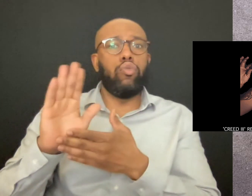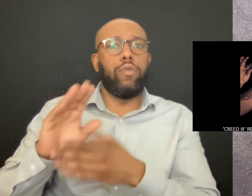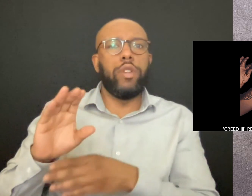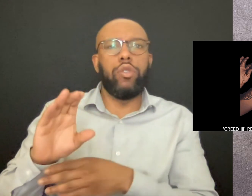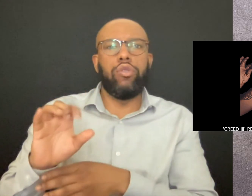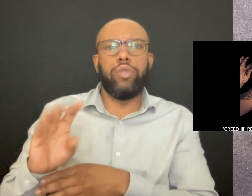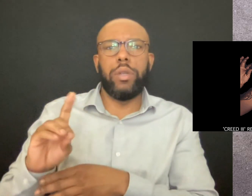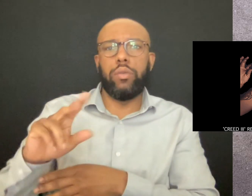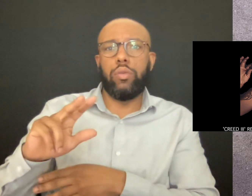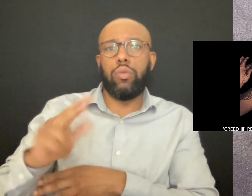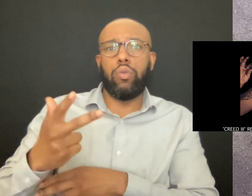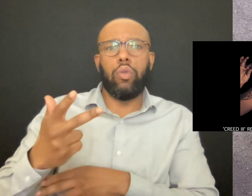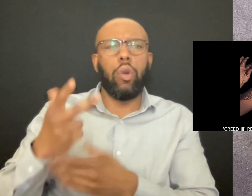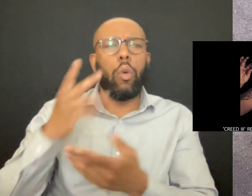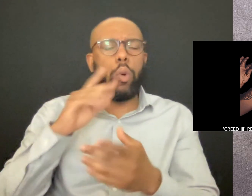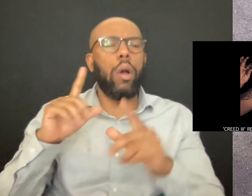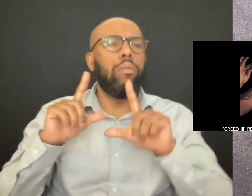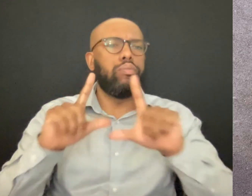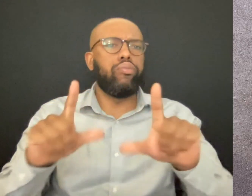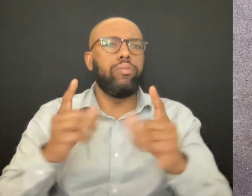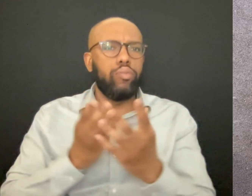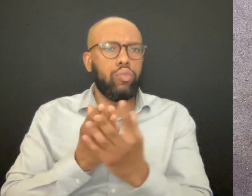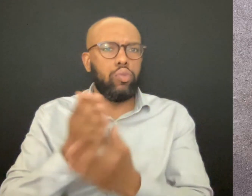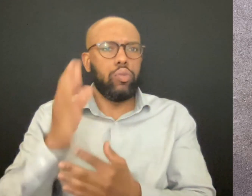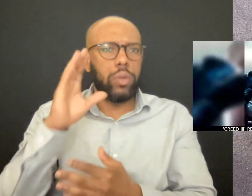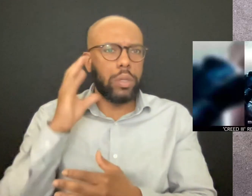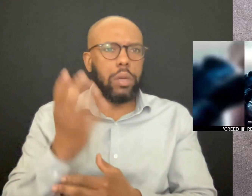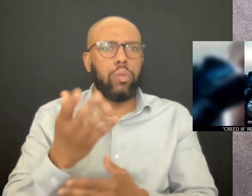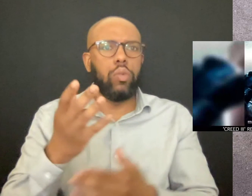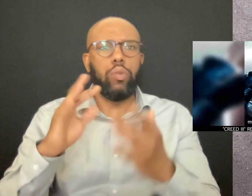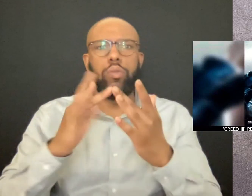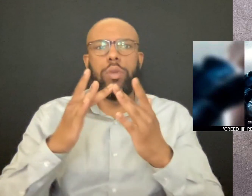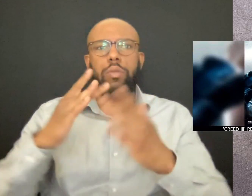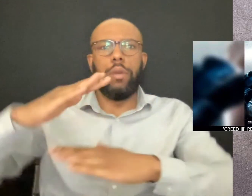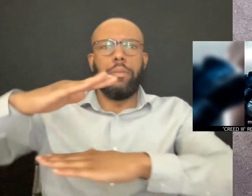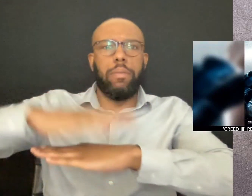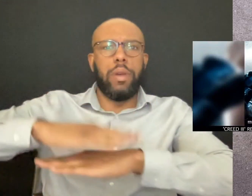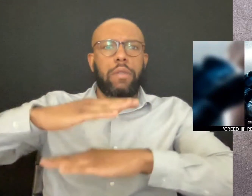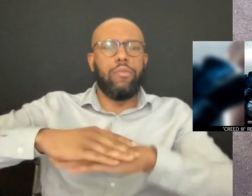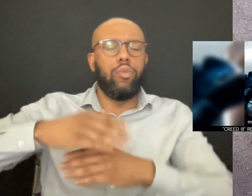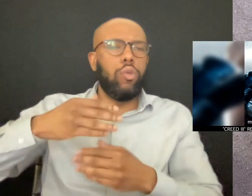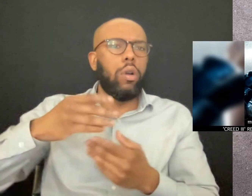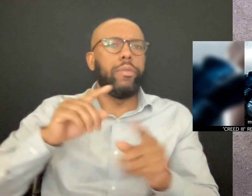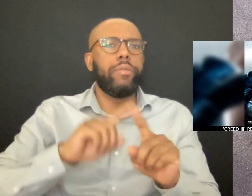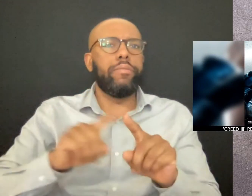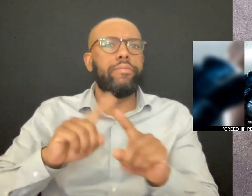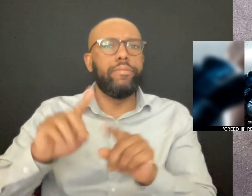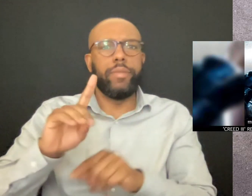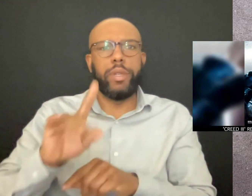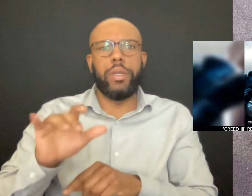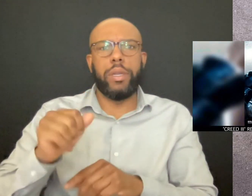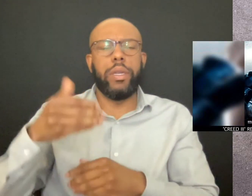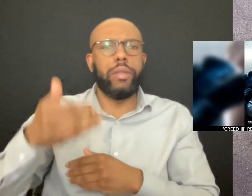Sign1News will post a full recap of our Creed 3 adventure on all of our platforms in the coming days